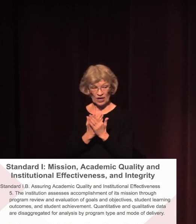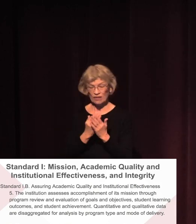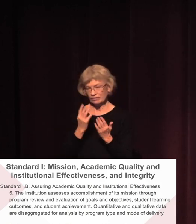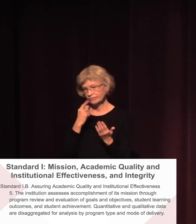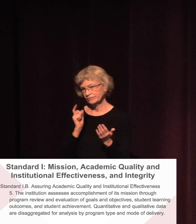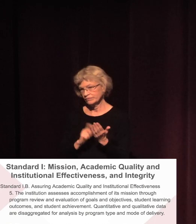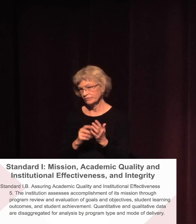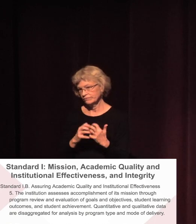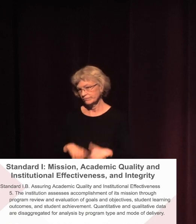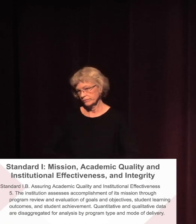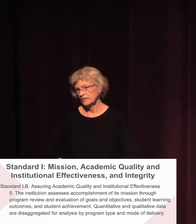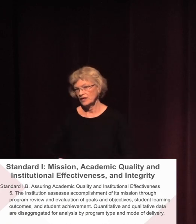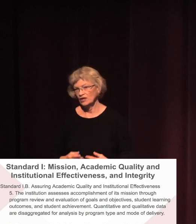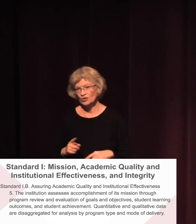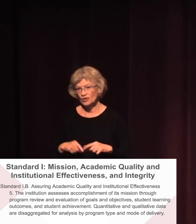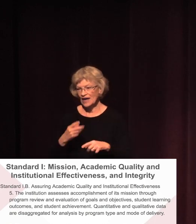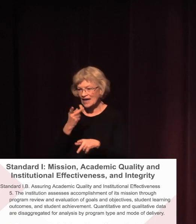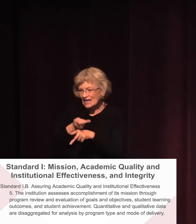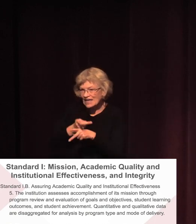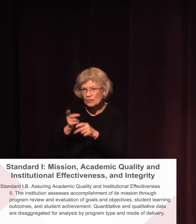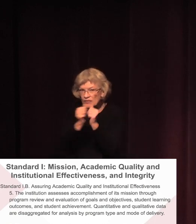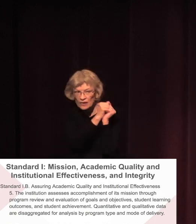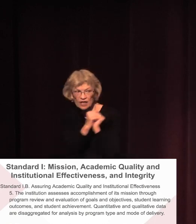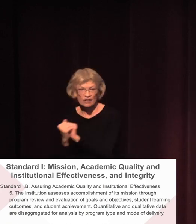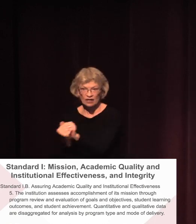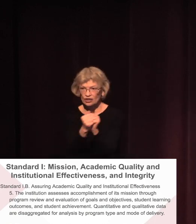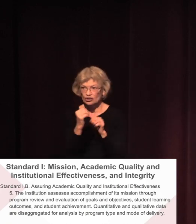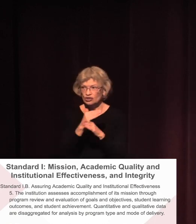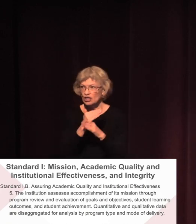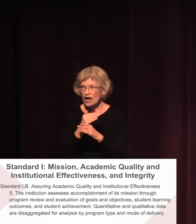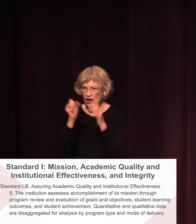working the well together that is sprayed. It is difficult to